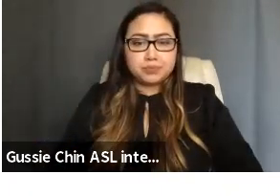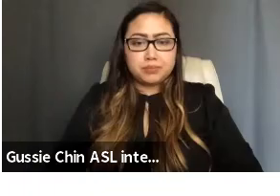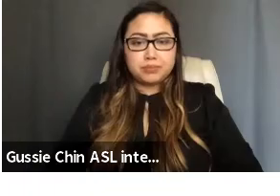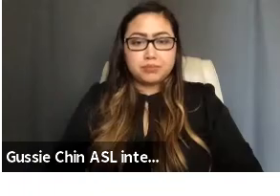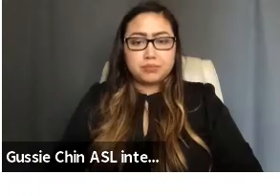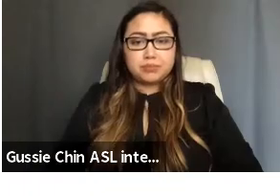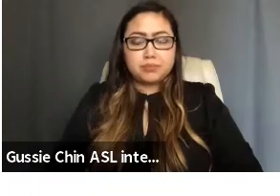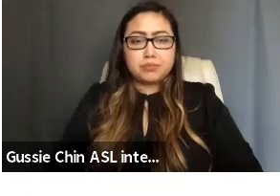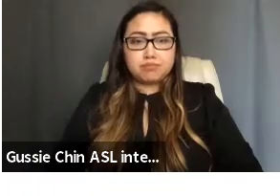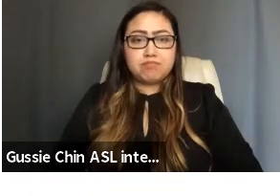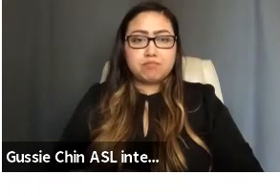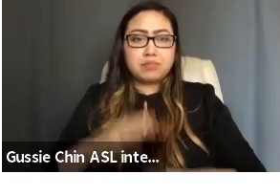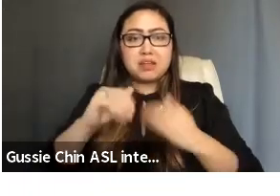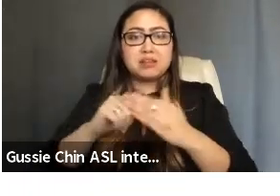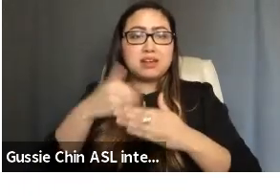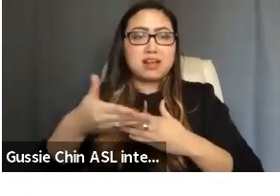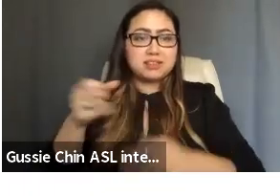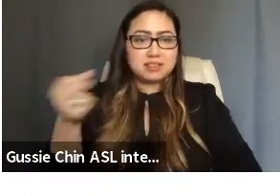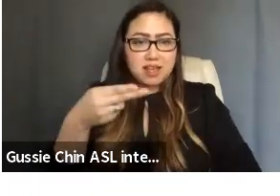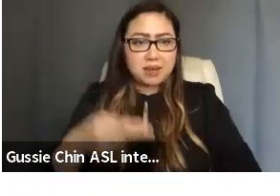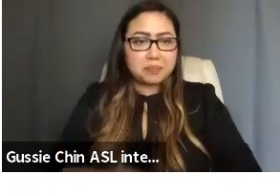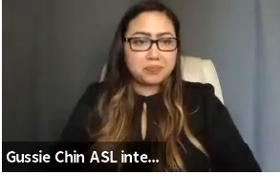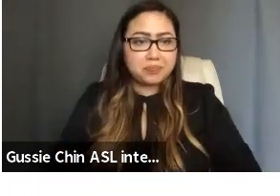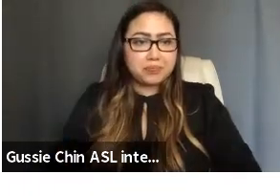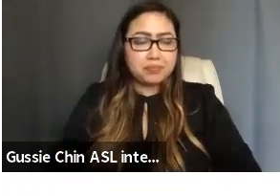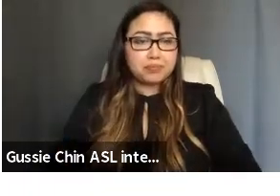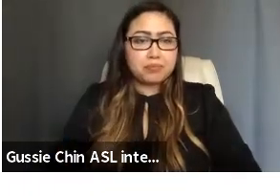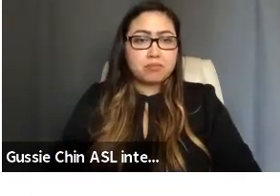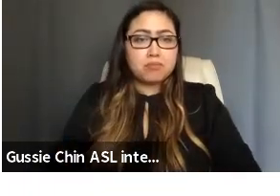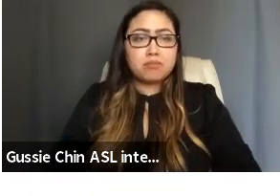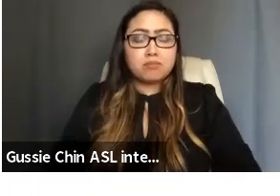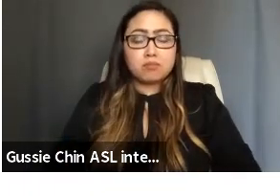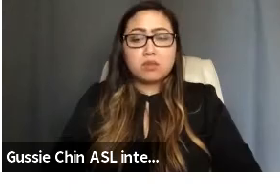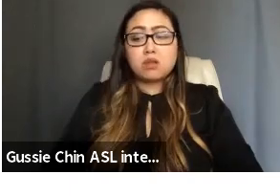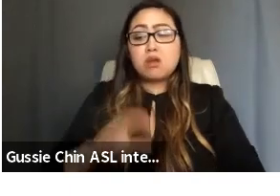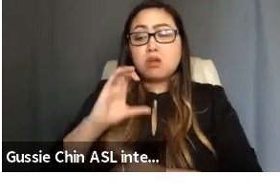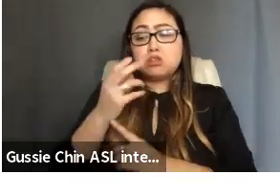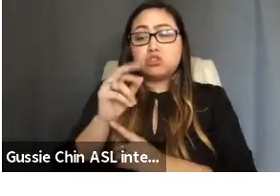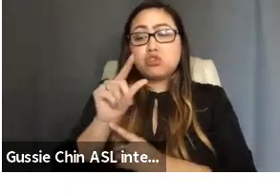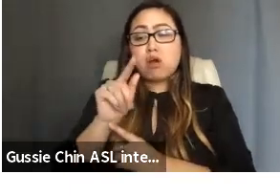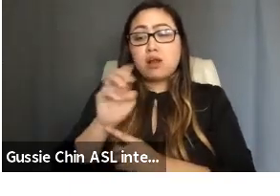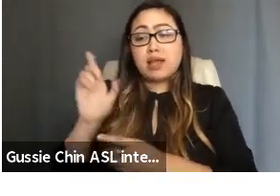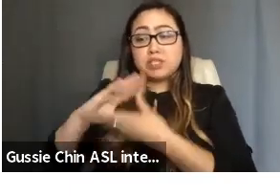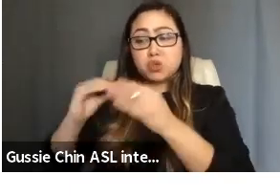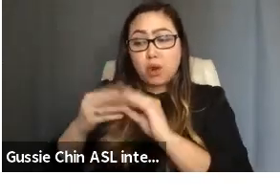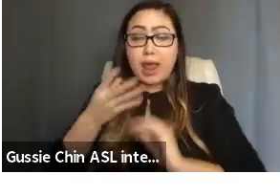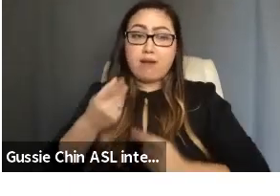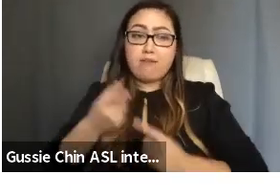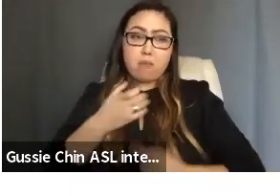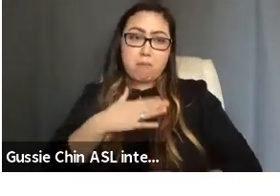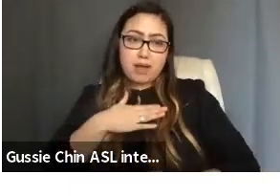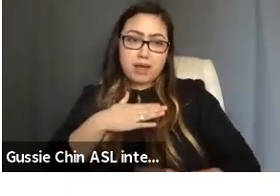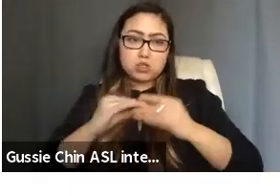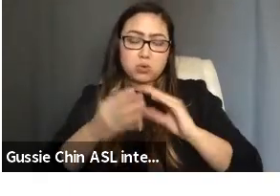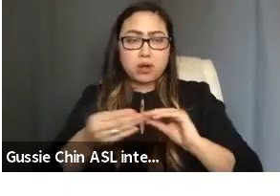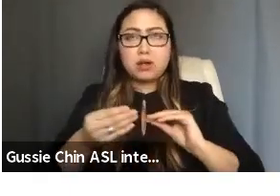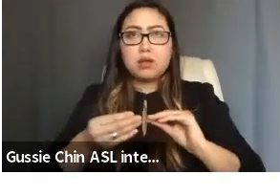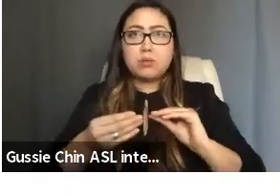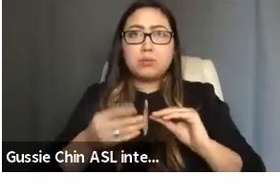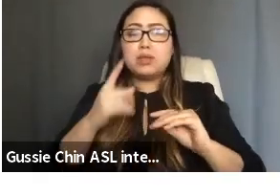Next slide. As you can hear from Charlotte's story and my story, there are so many links